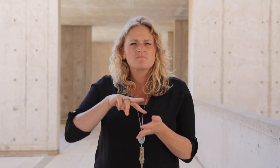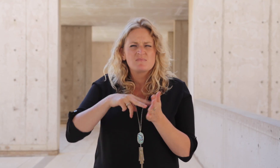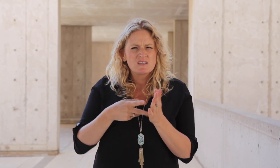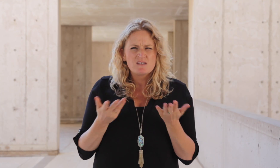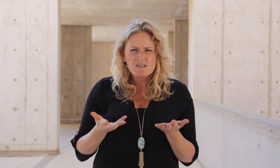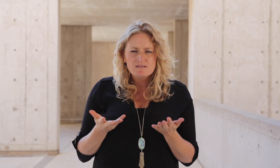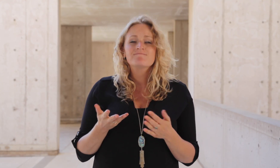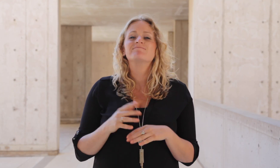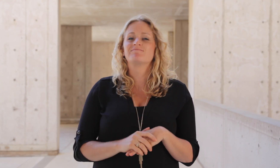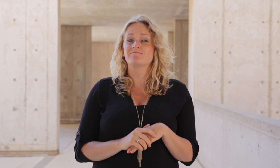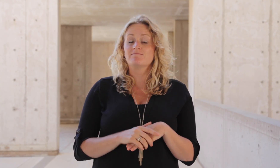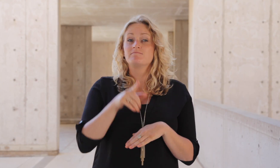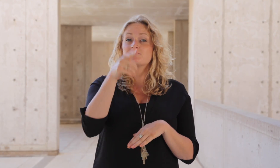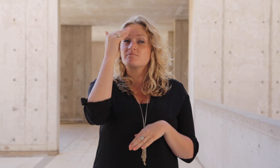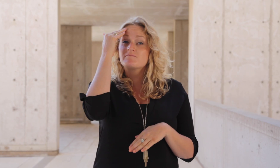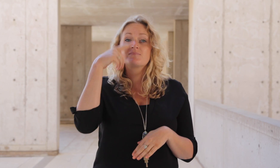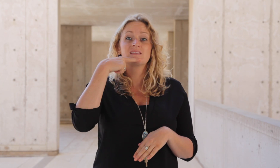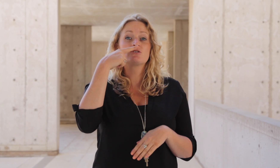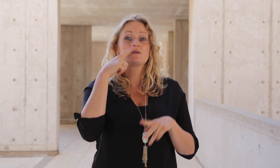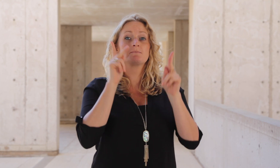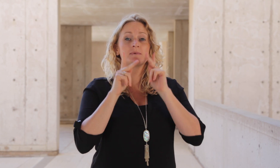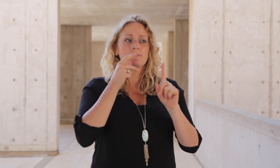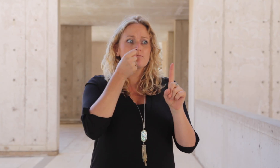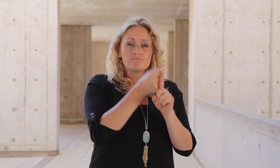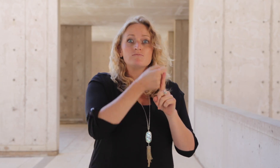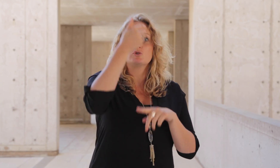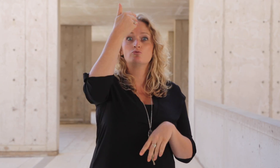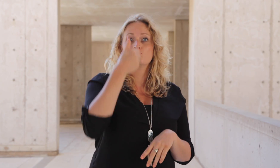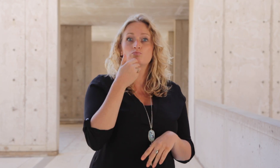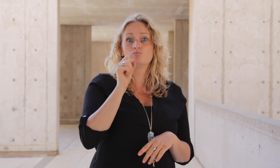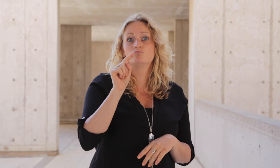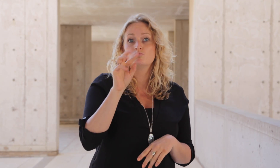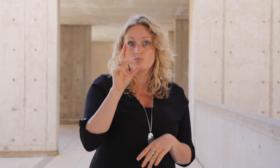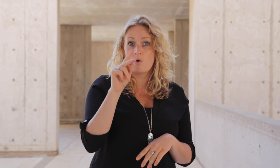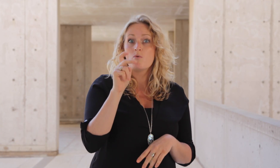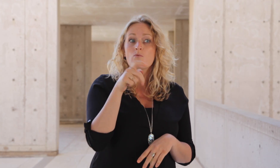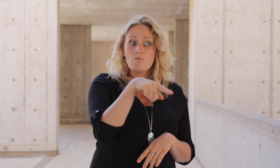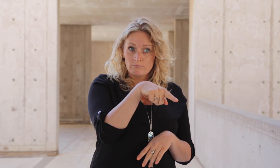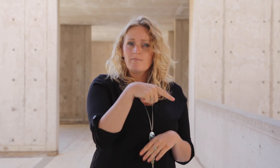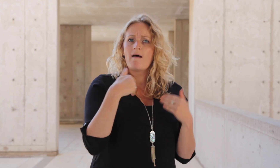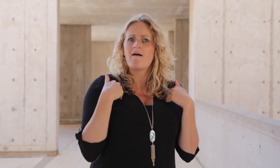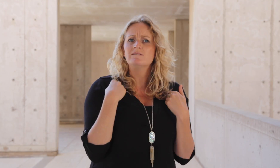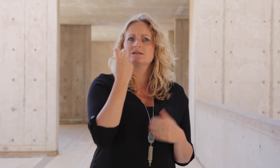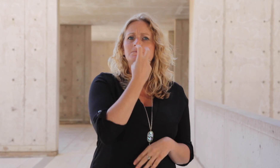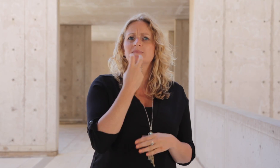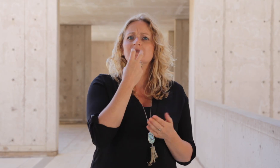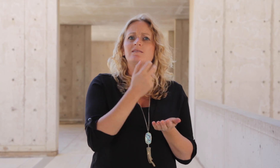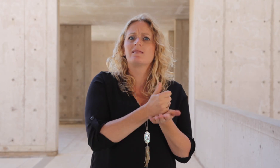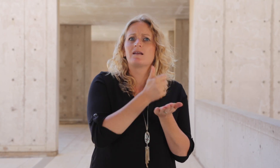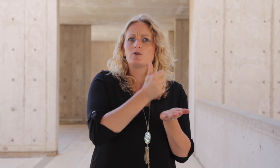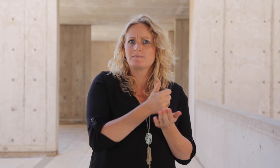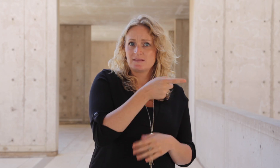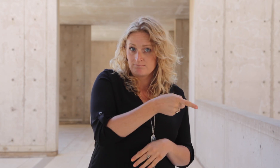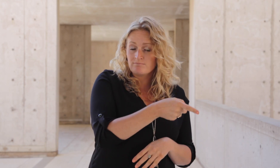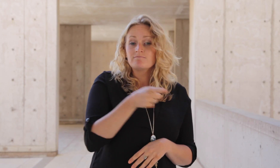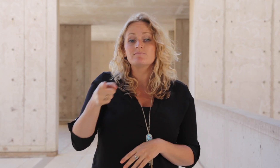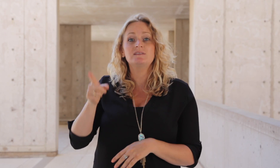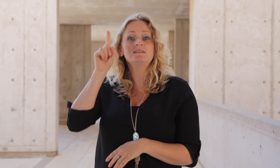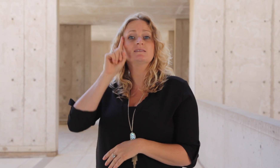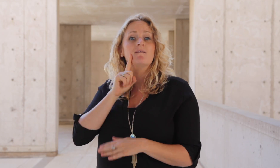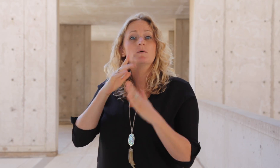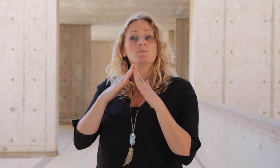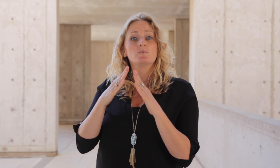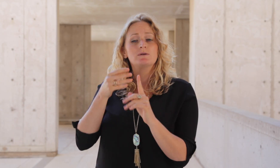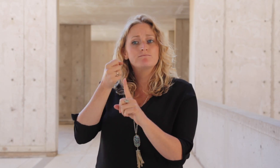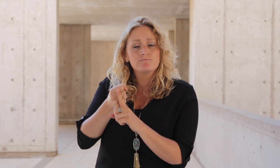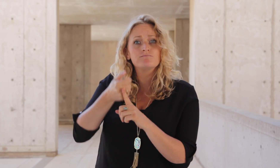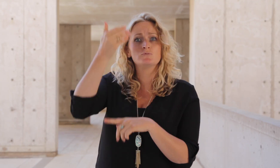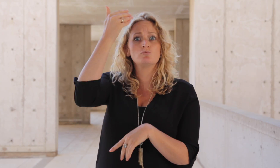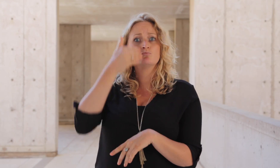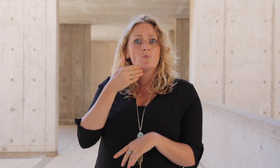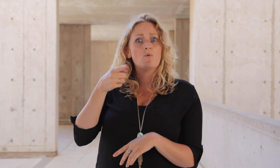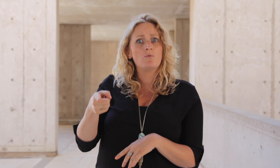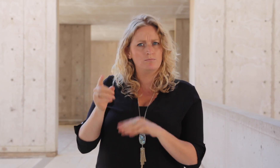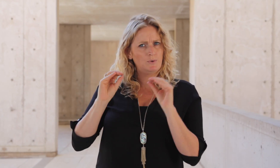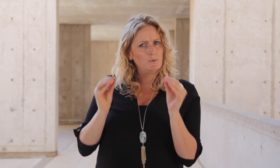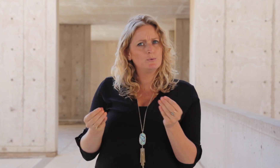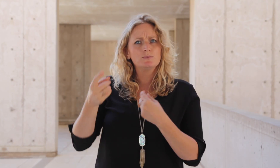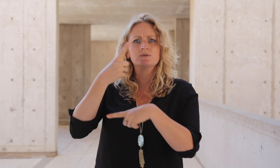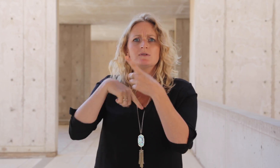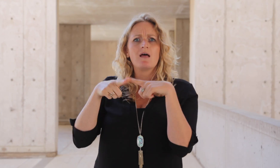For example, the hearing people with stroke have speech therapy whereas the Deaf people have none.